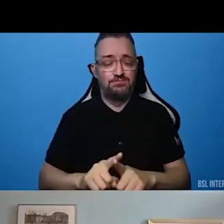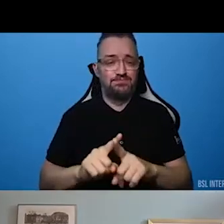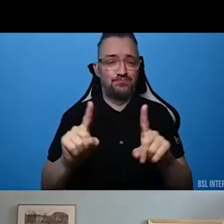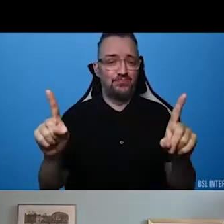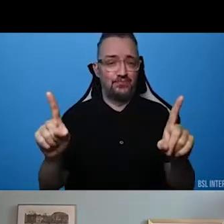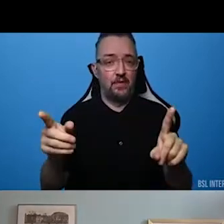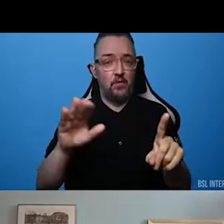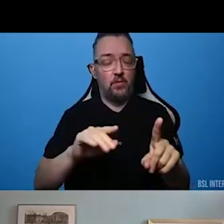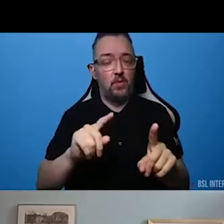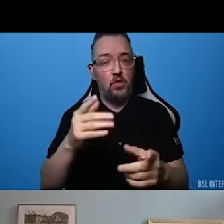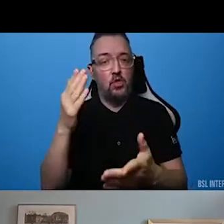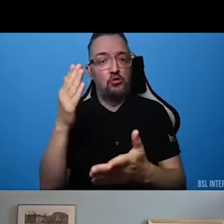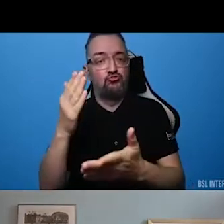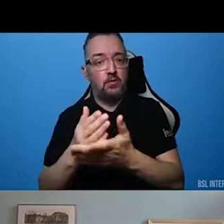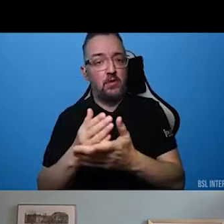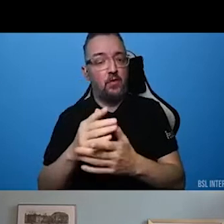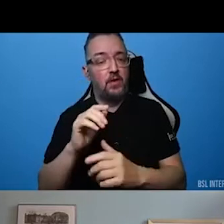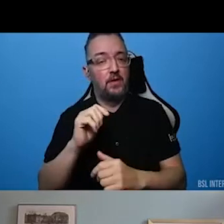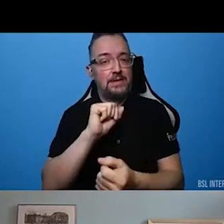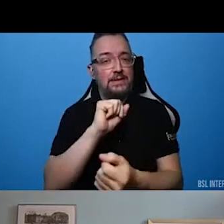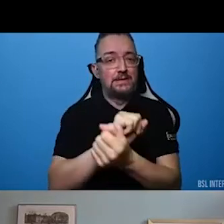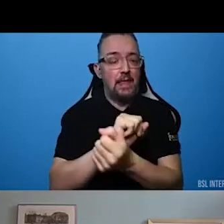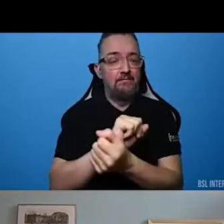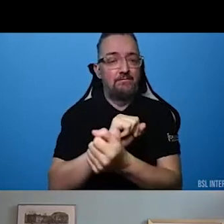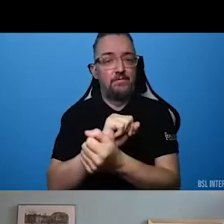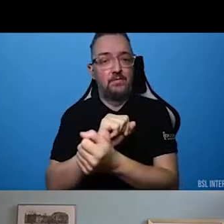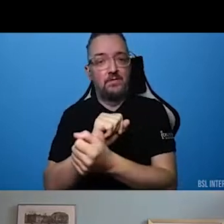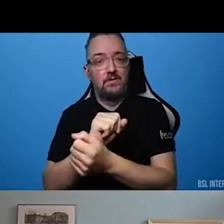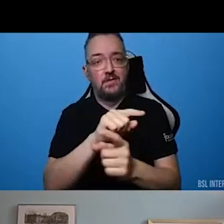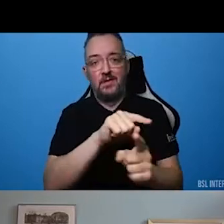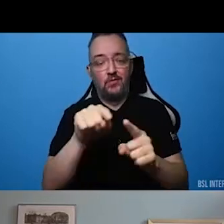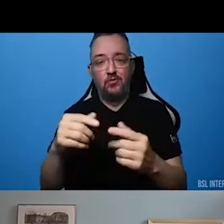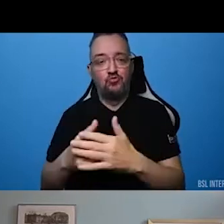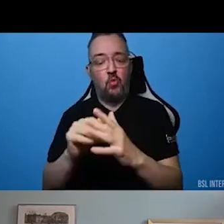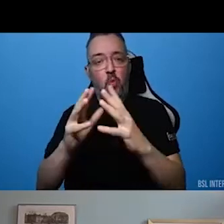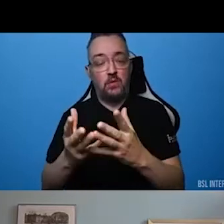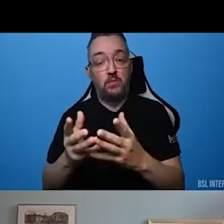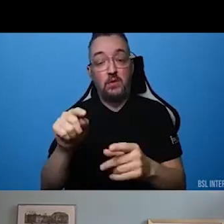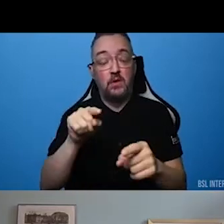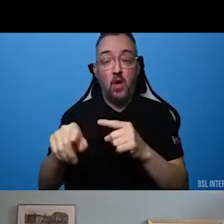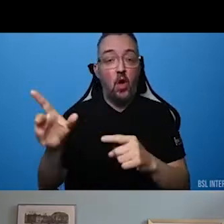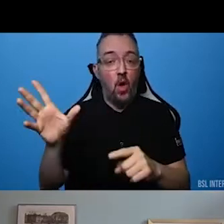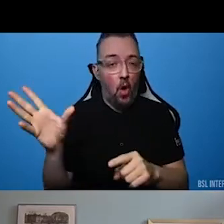from the reality of the slave plantation in the New World, even though nearly all of the people on whom they are based